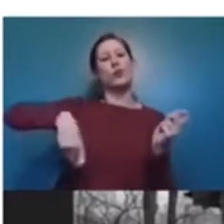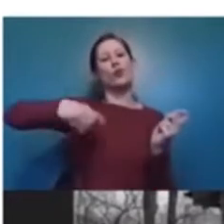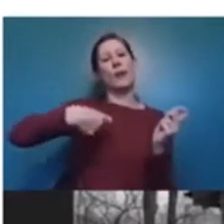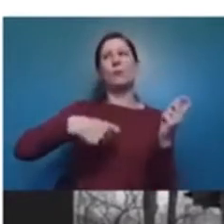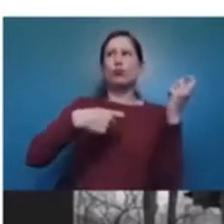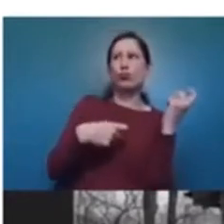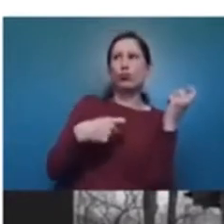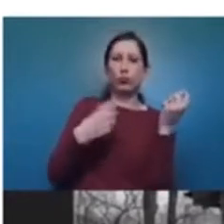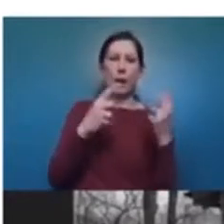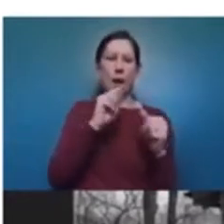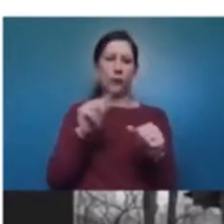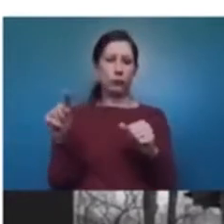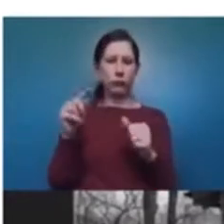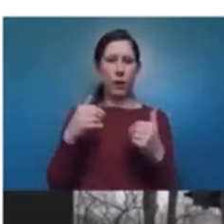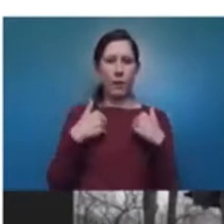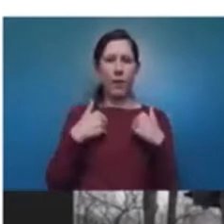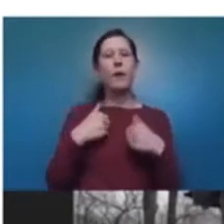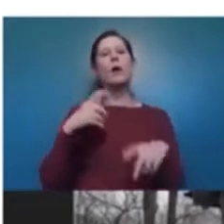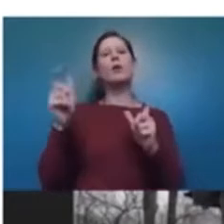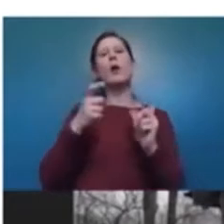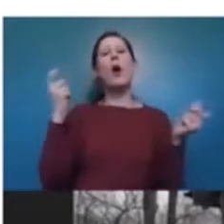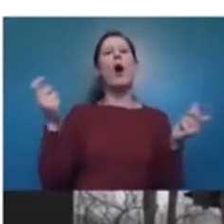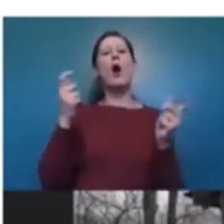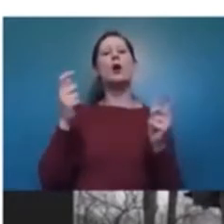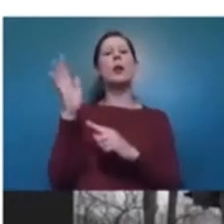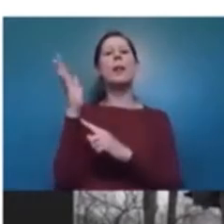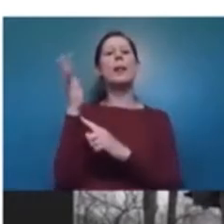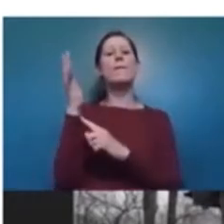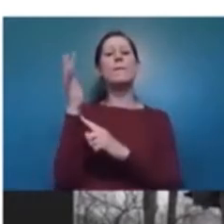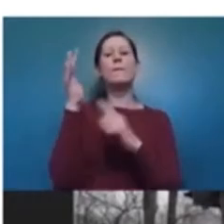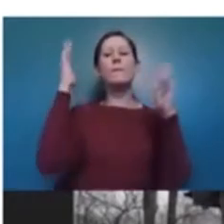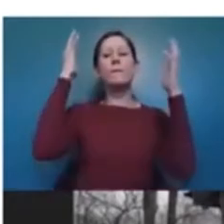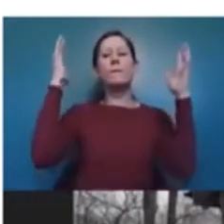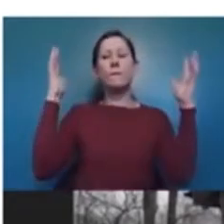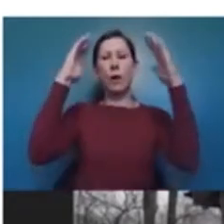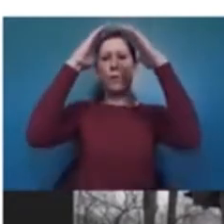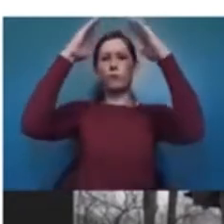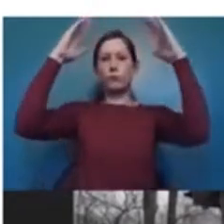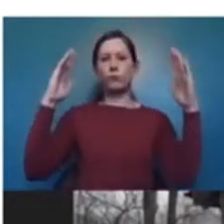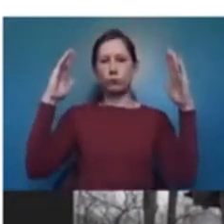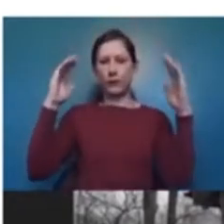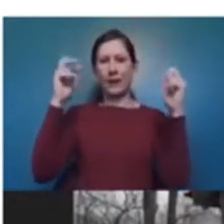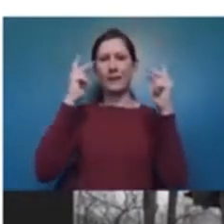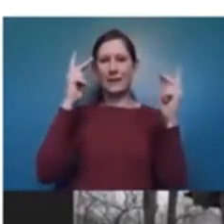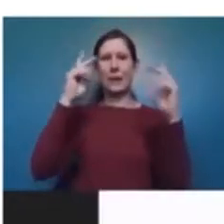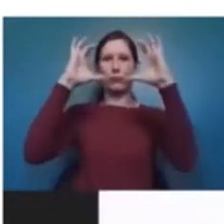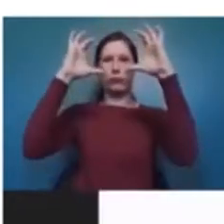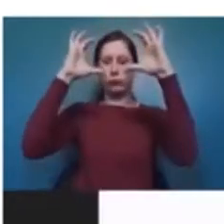A large artistic piece decorated with leaves sits above them. They look somber but ready to play. This next